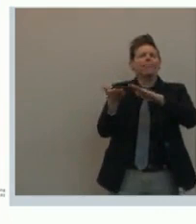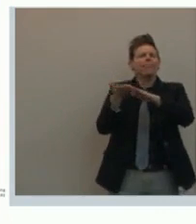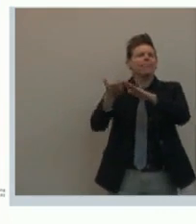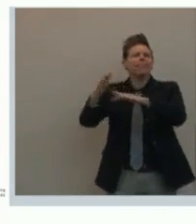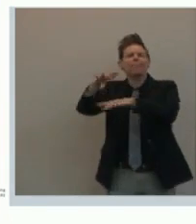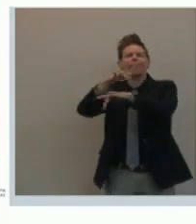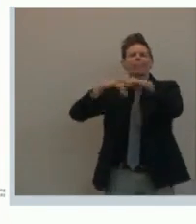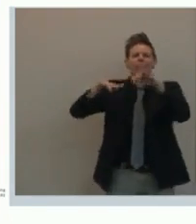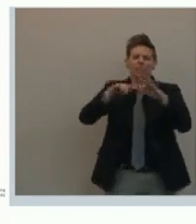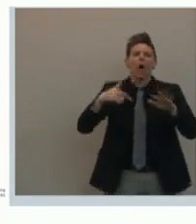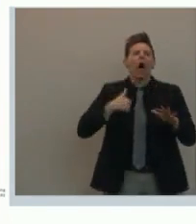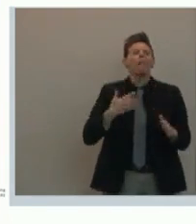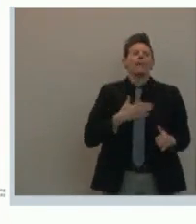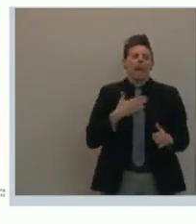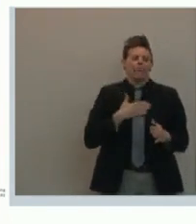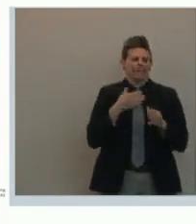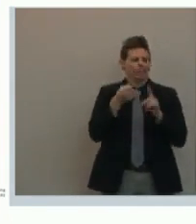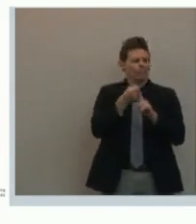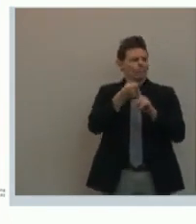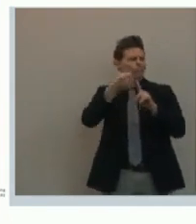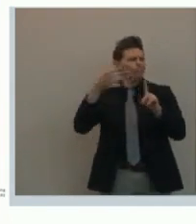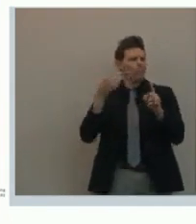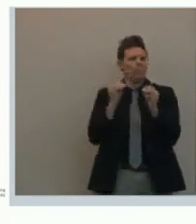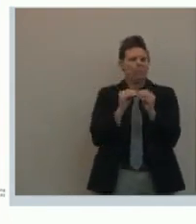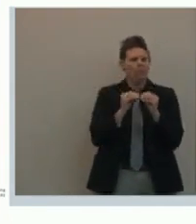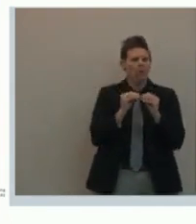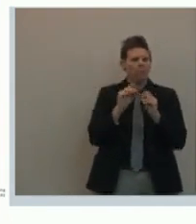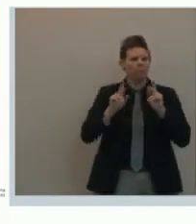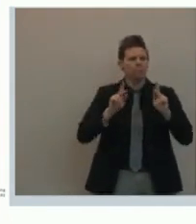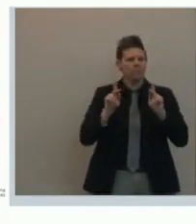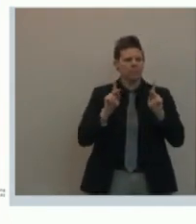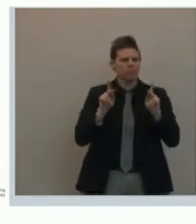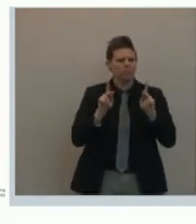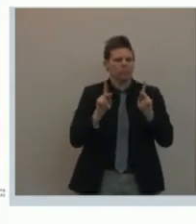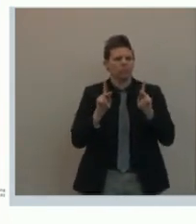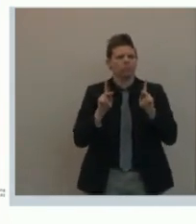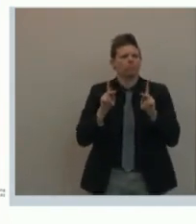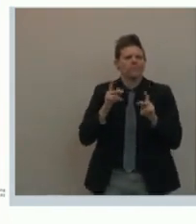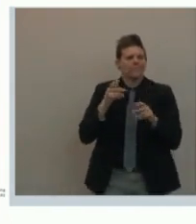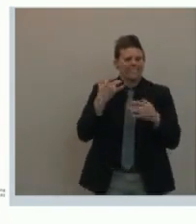INFECTION IS STILL TRANSMITTED IF THE OTHER 49% OF PEOPLE ARE OUT AND ABOUT.